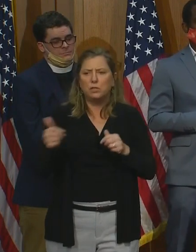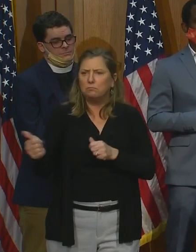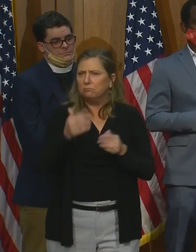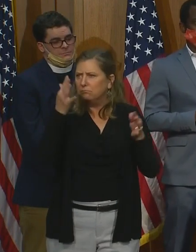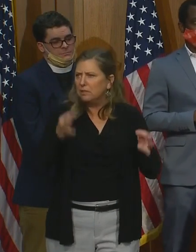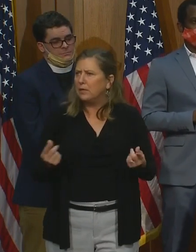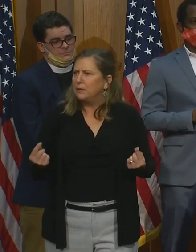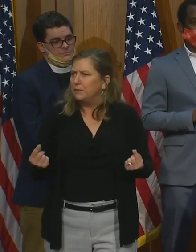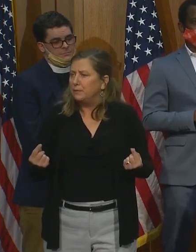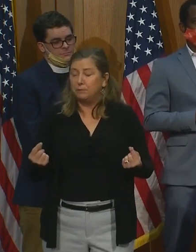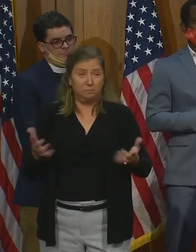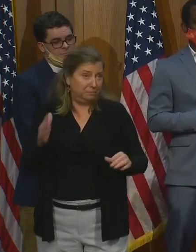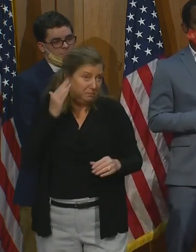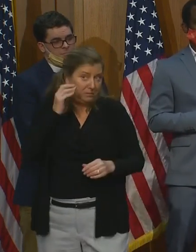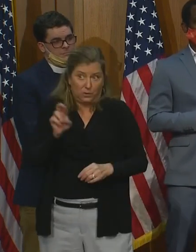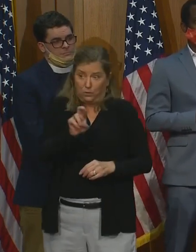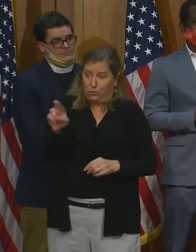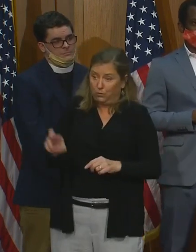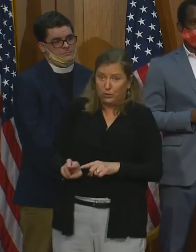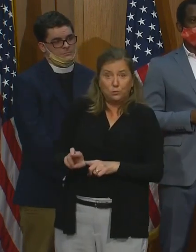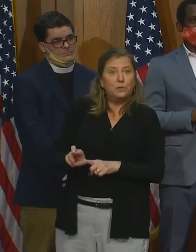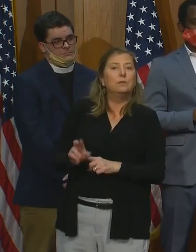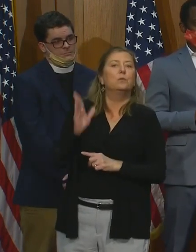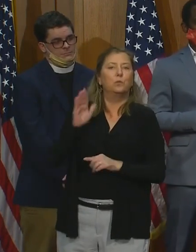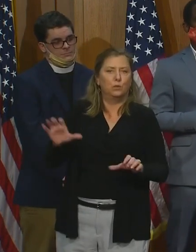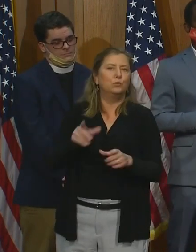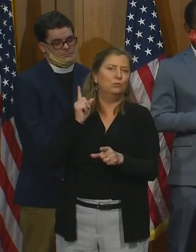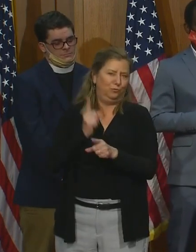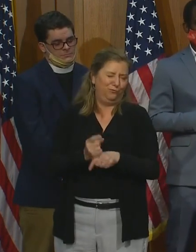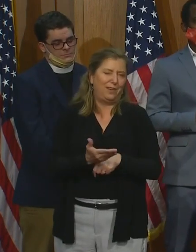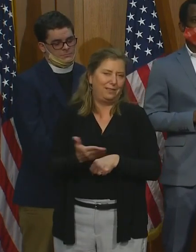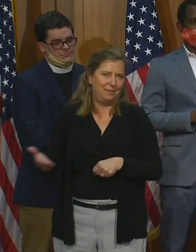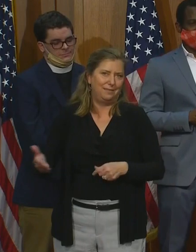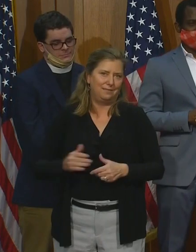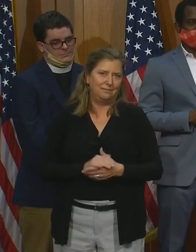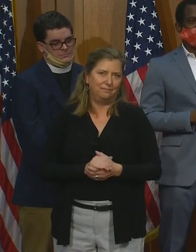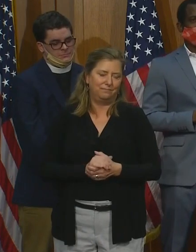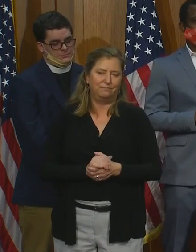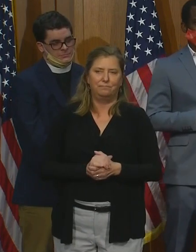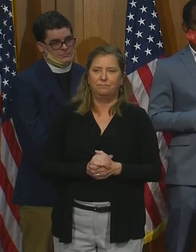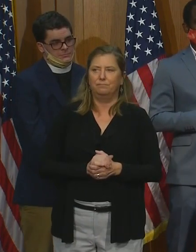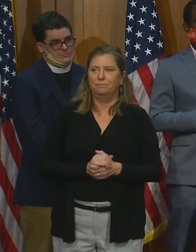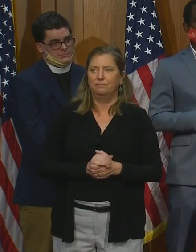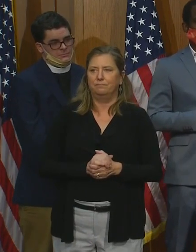THEN LOCAL COMMUNITIES WILL